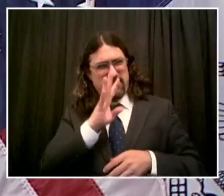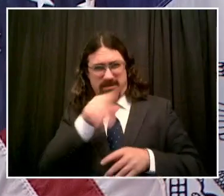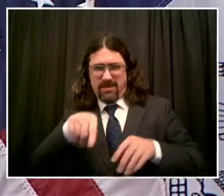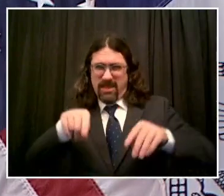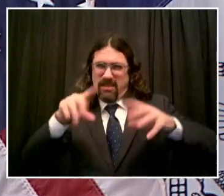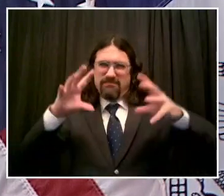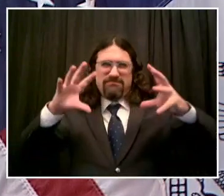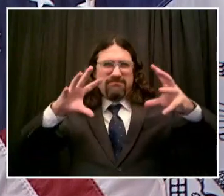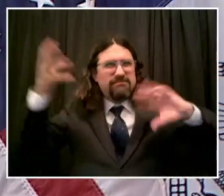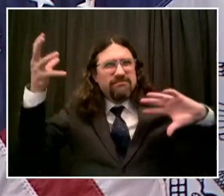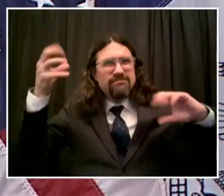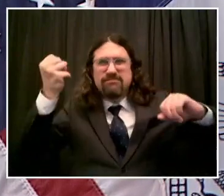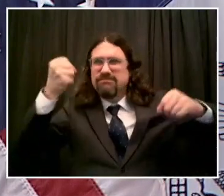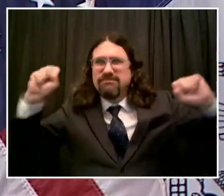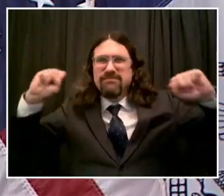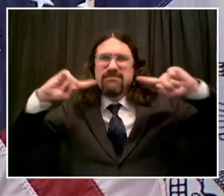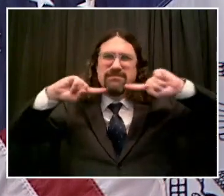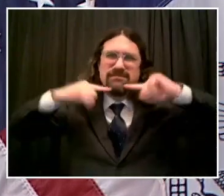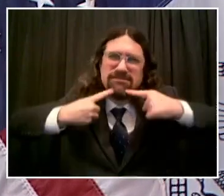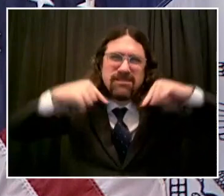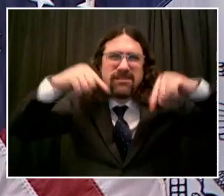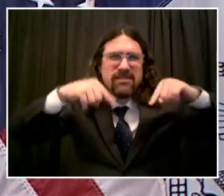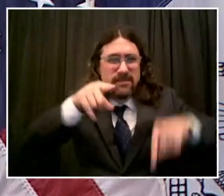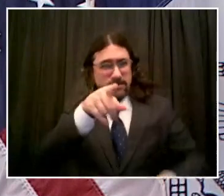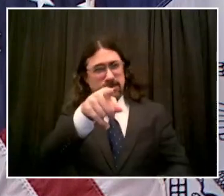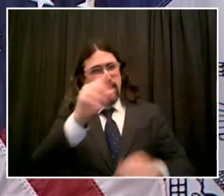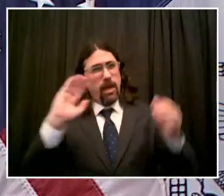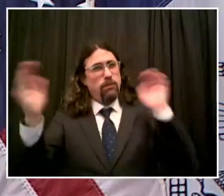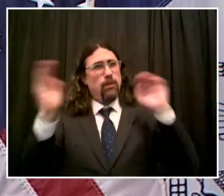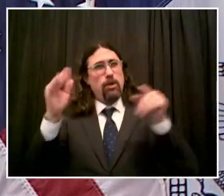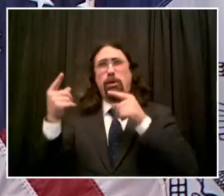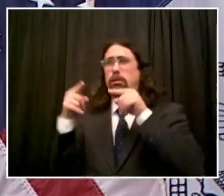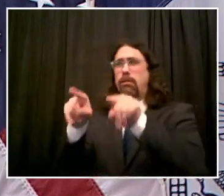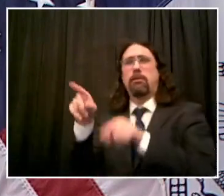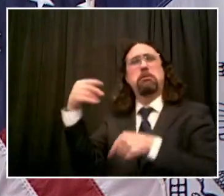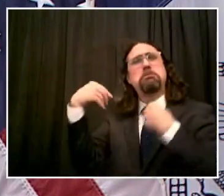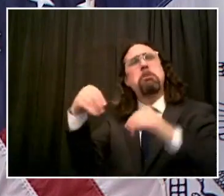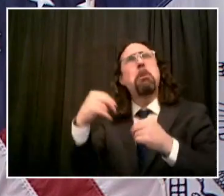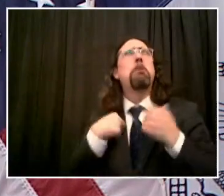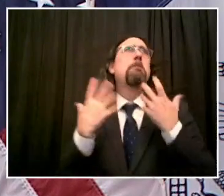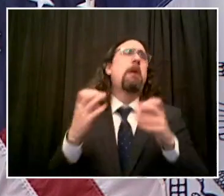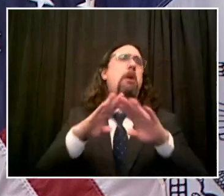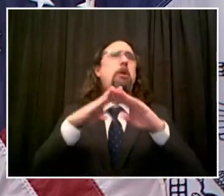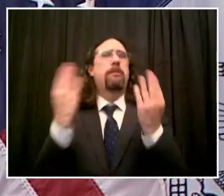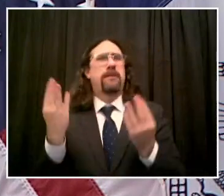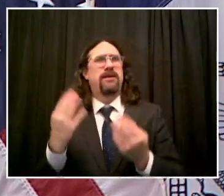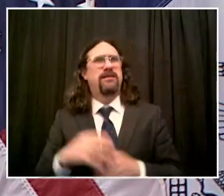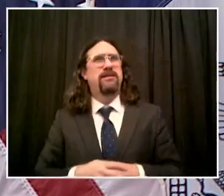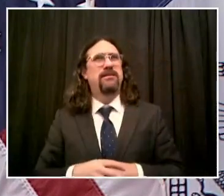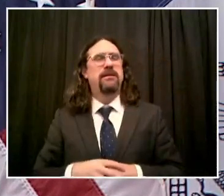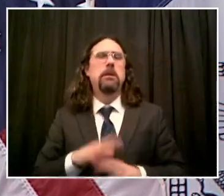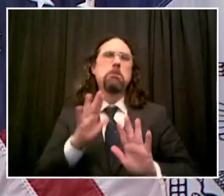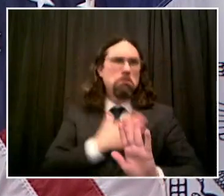I KNOW MANY STORE OWNERS AND HAPPY THAT ON MONDAY WE WILL